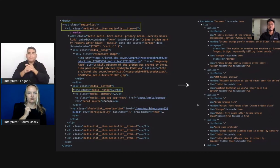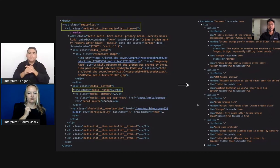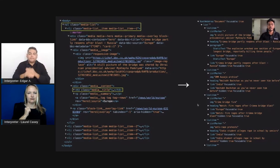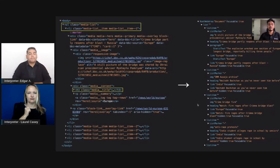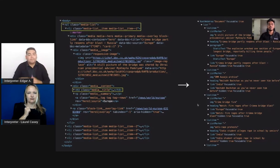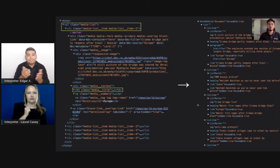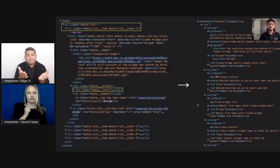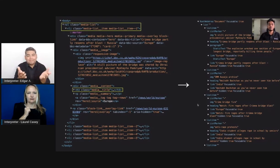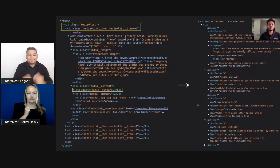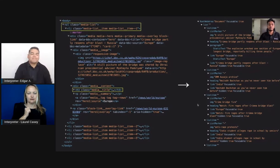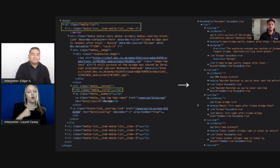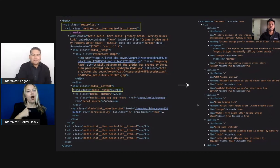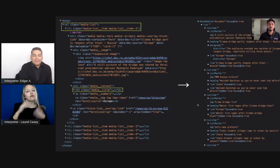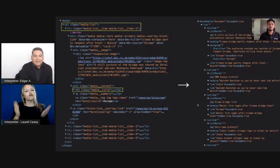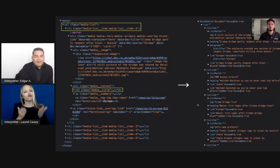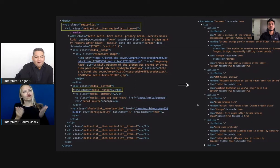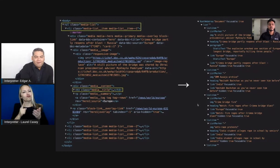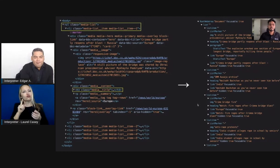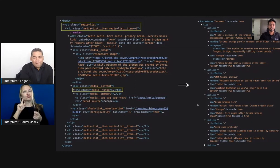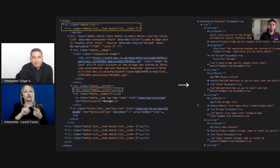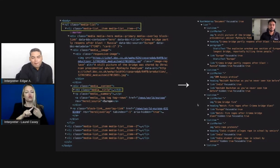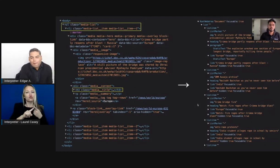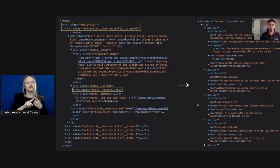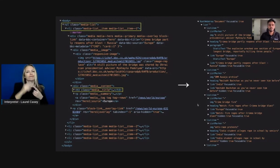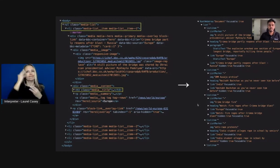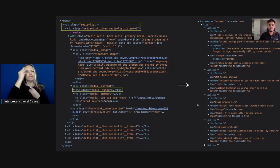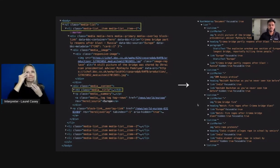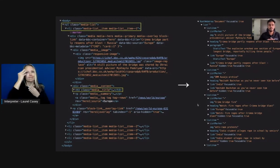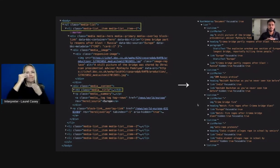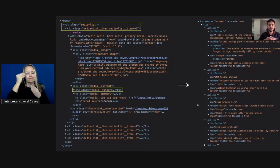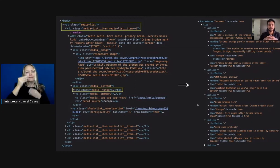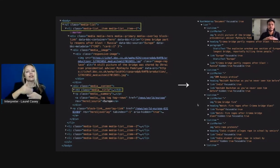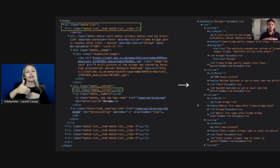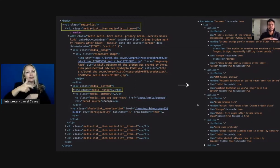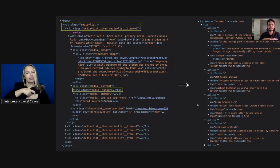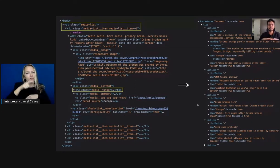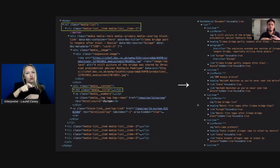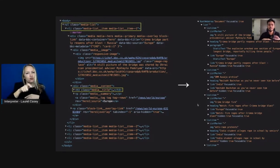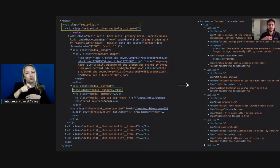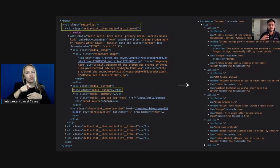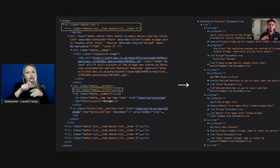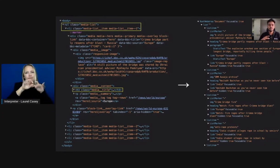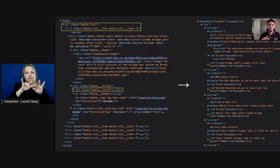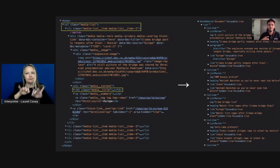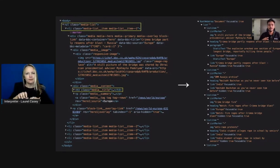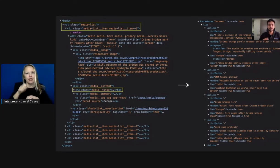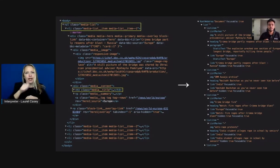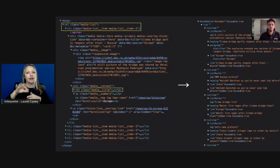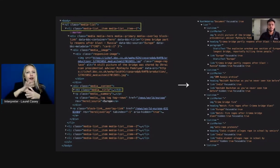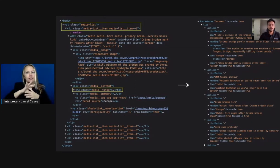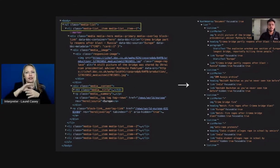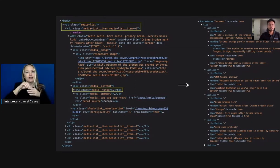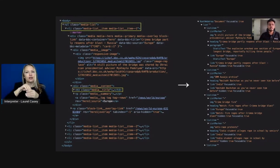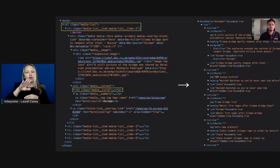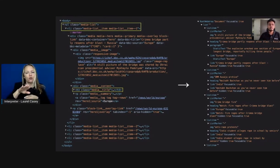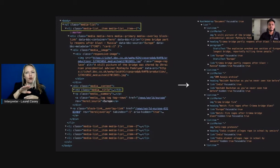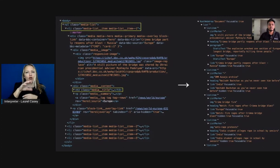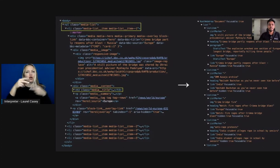I encourage you to be mindful as developers next time when you are writing any complement in your code, then make sure